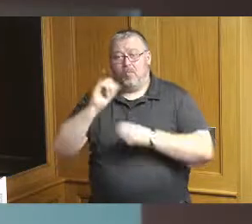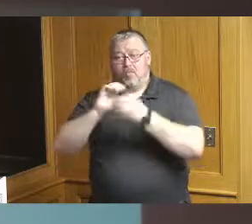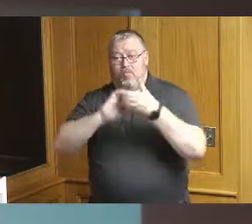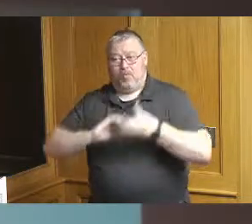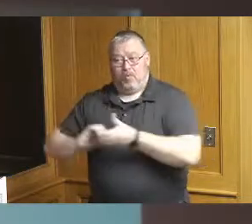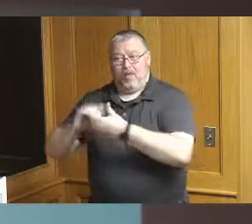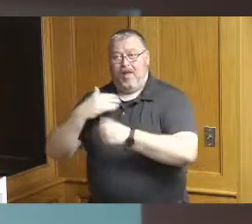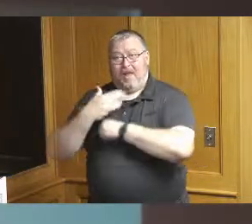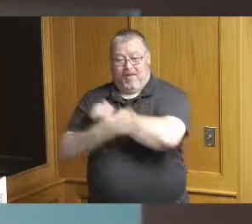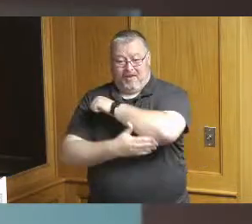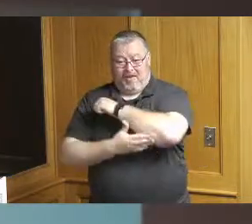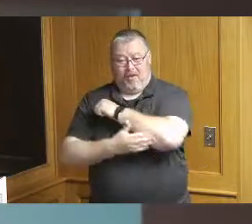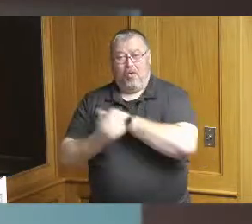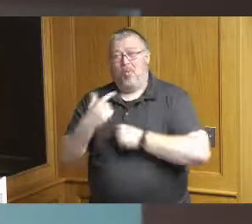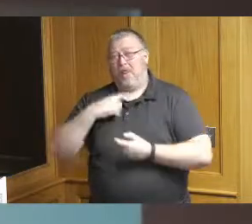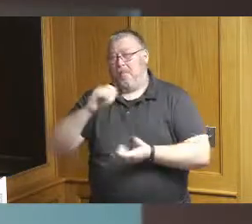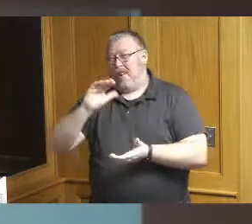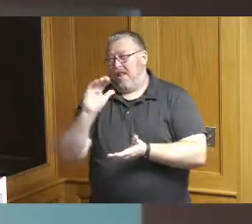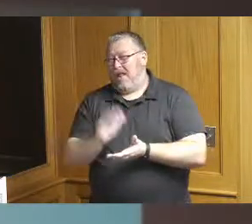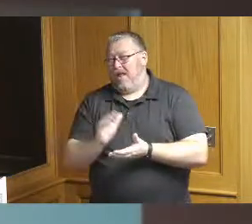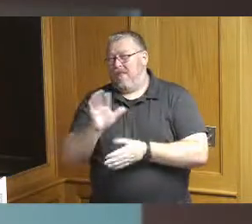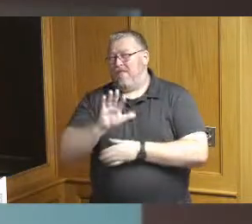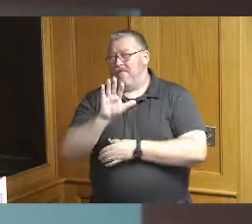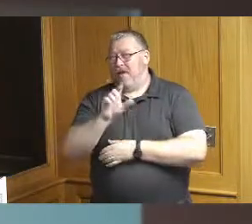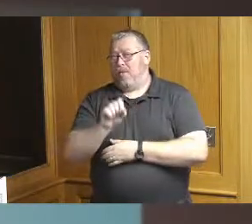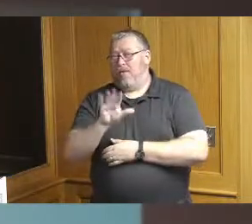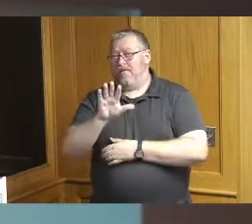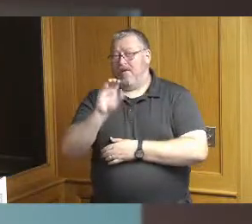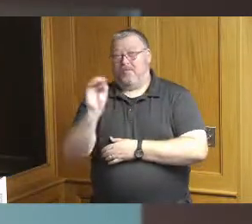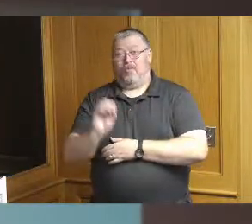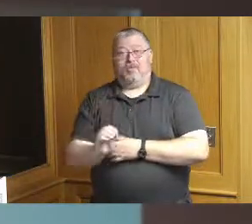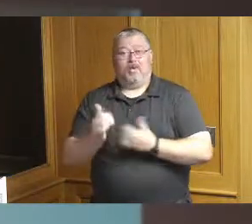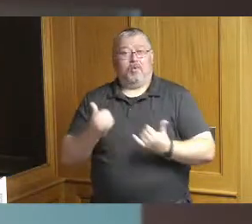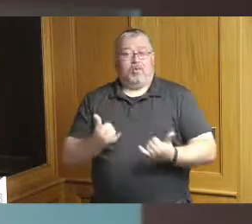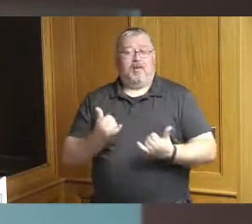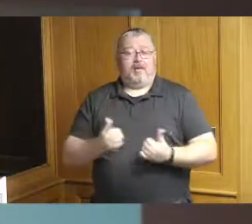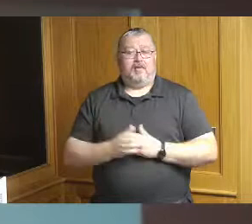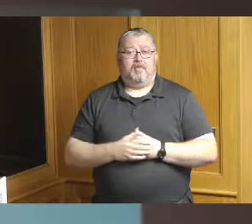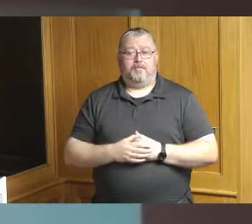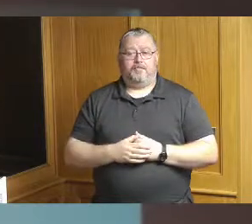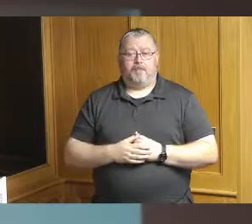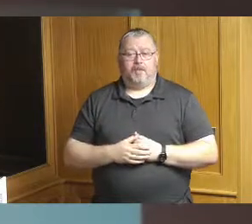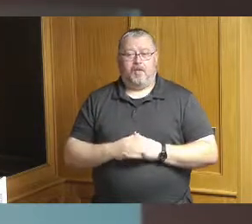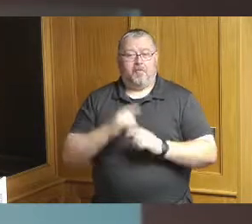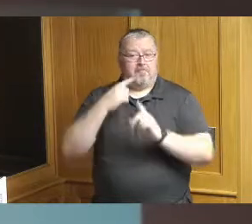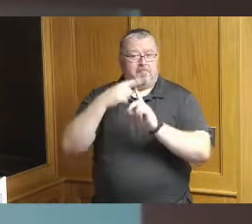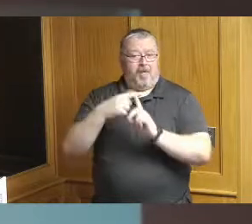County we are a little bit less we're around 5.5 percent currently with percent positivity